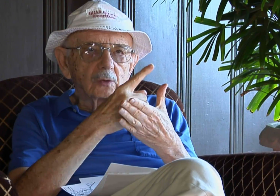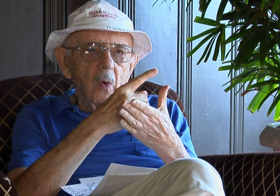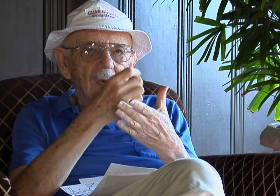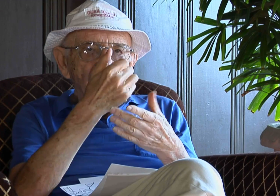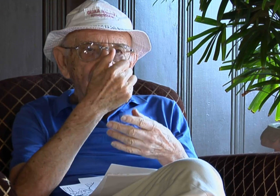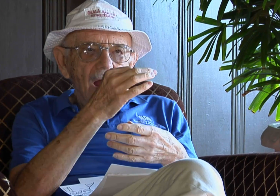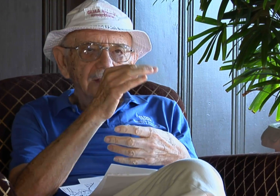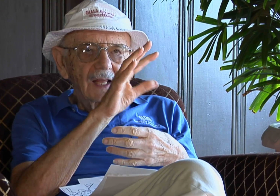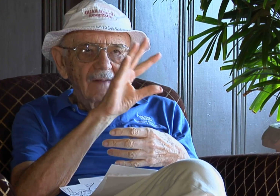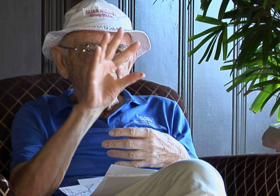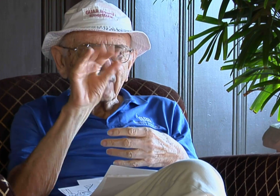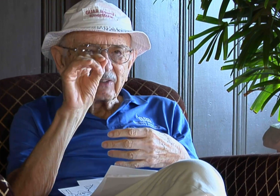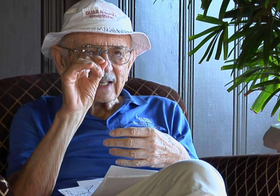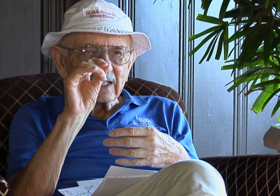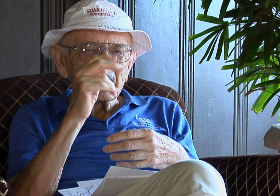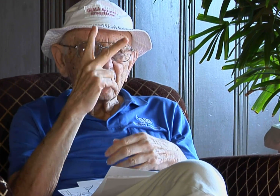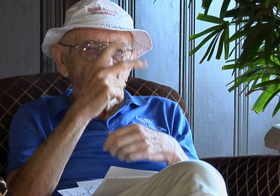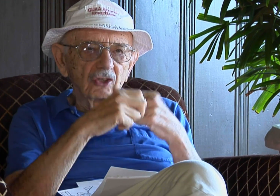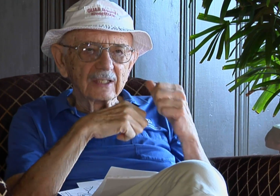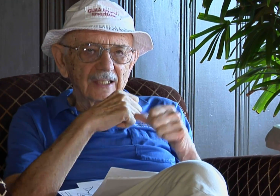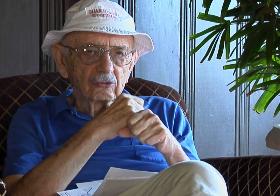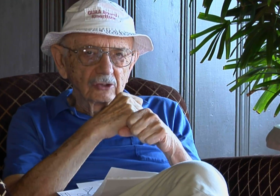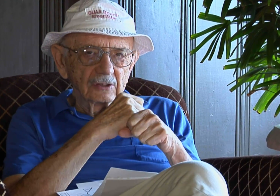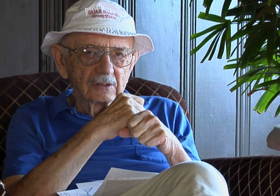I graduated in 1950, so I studied there for three years.